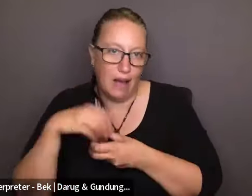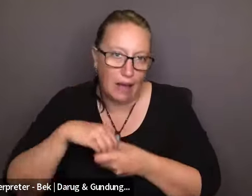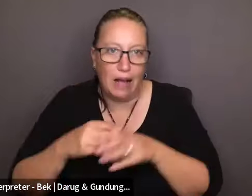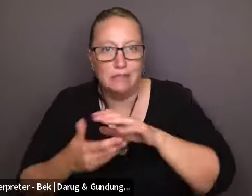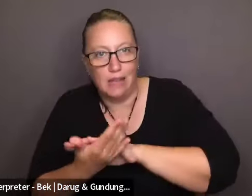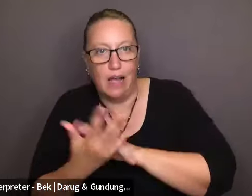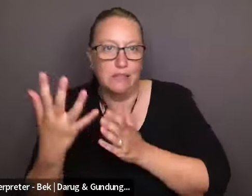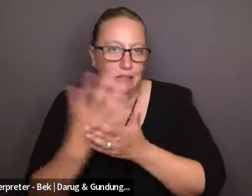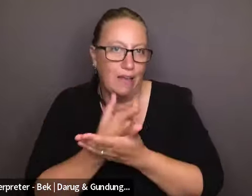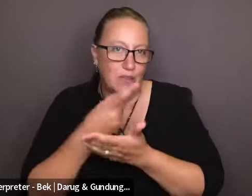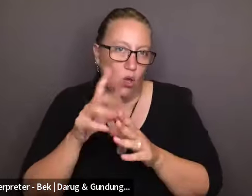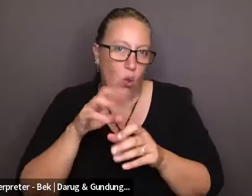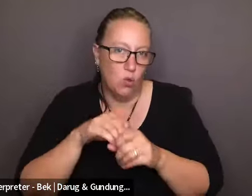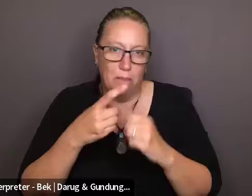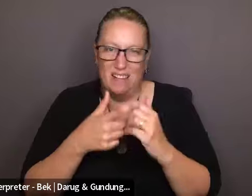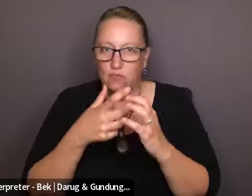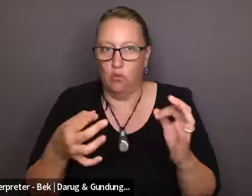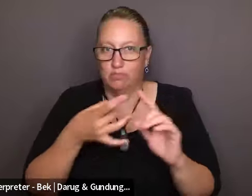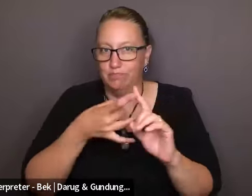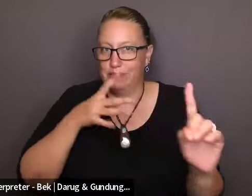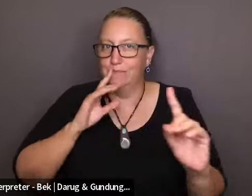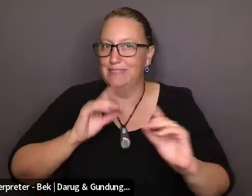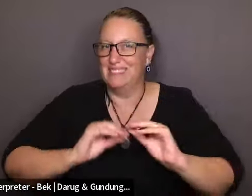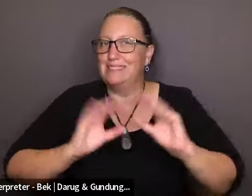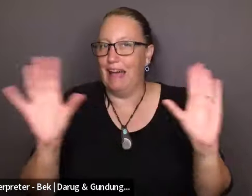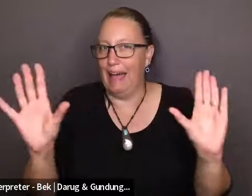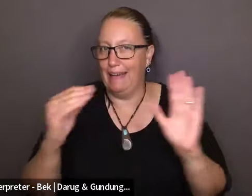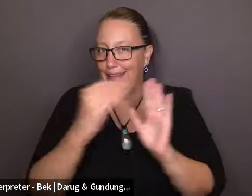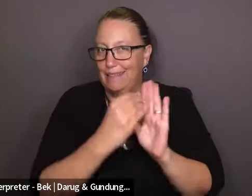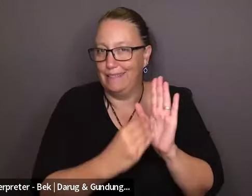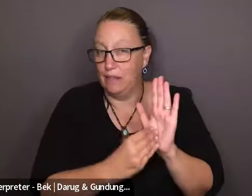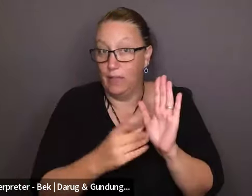under the research areas of safety and inclusion or will